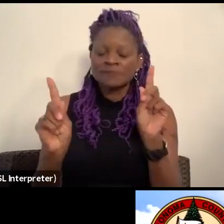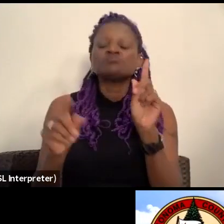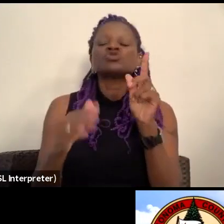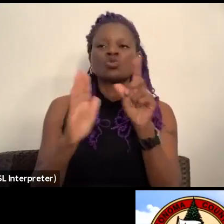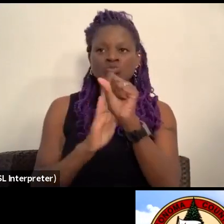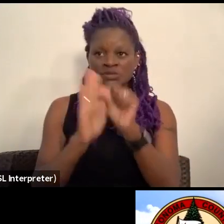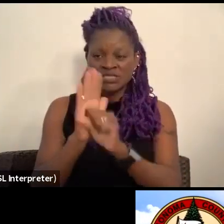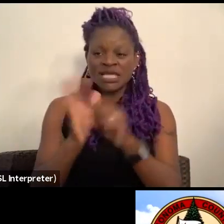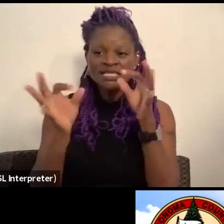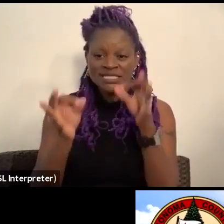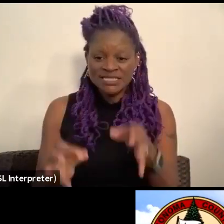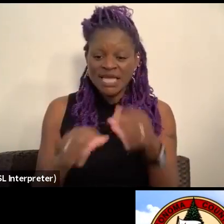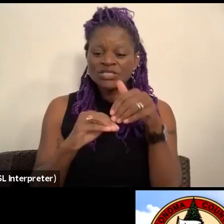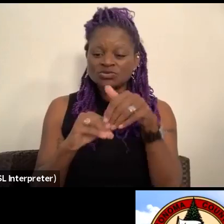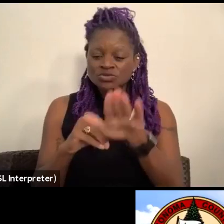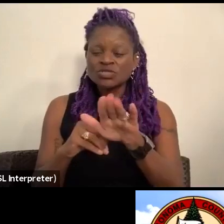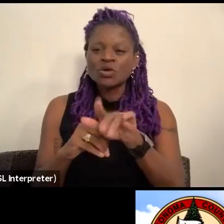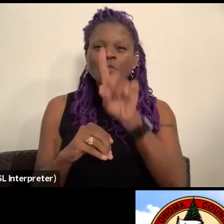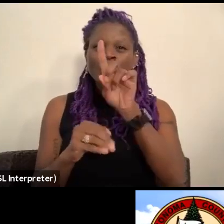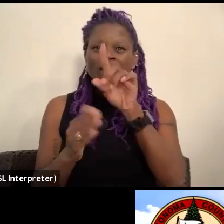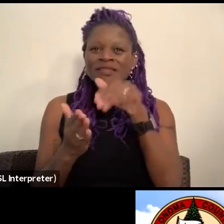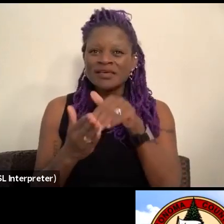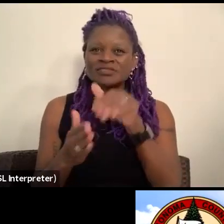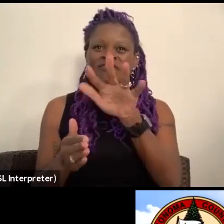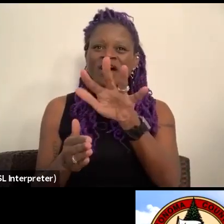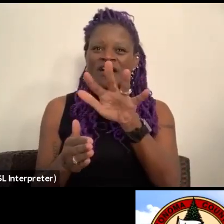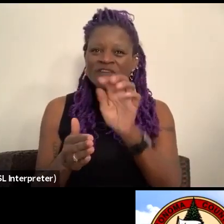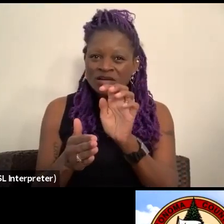hundred additional doses of the Johnson and Johnson vaccine, which we will be